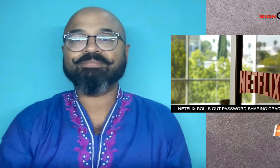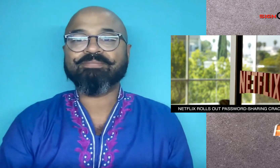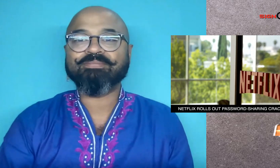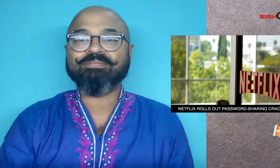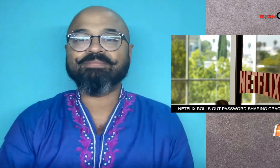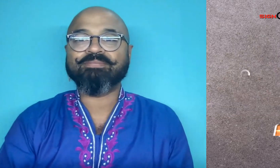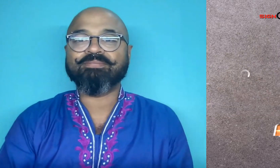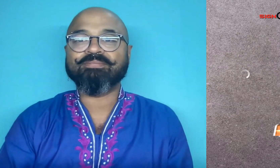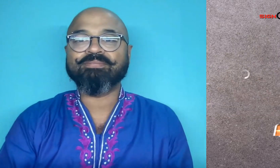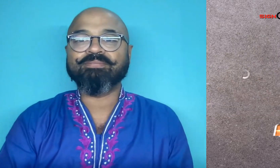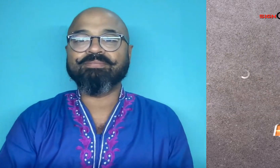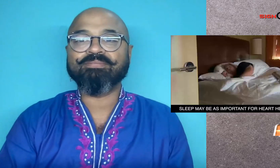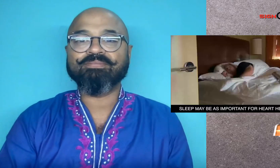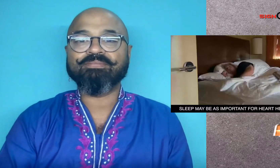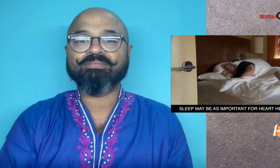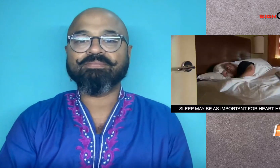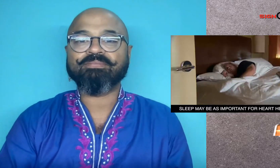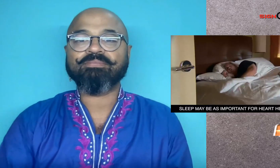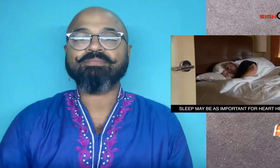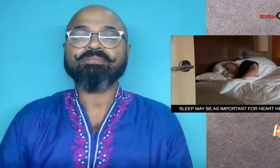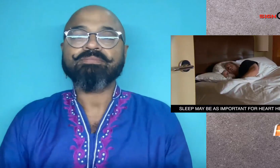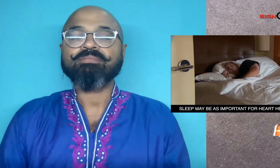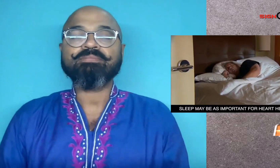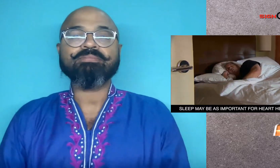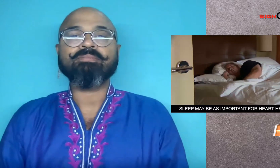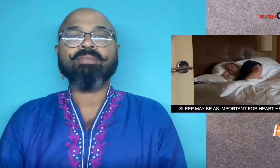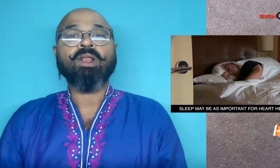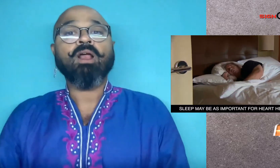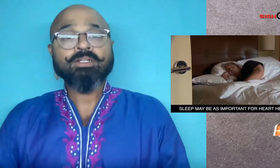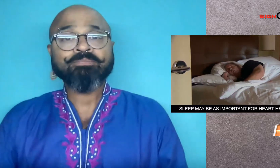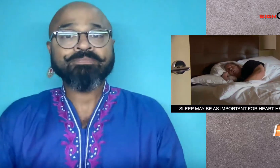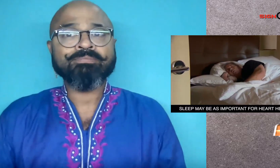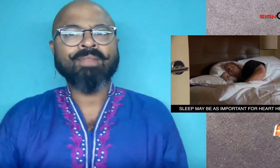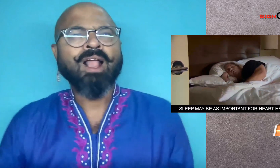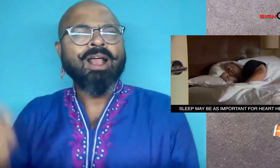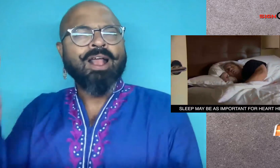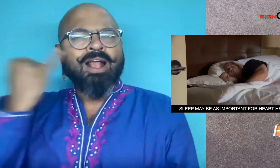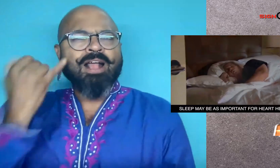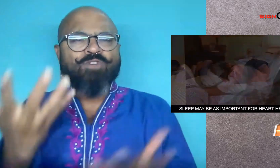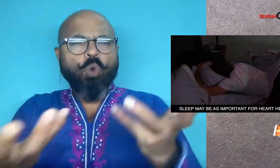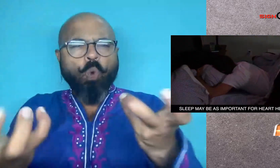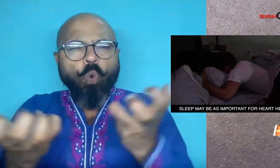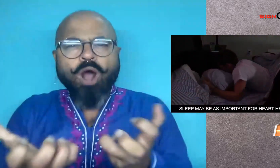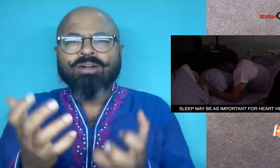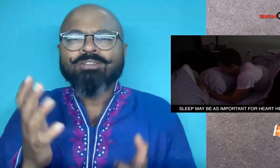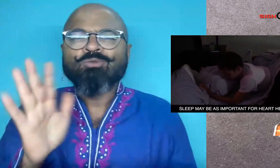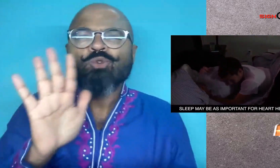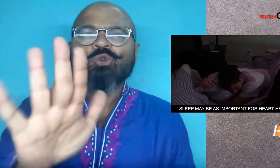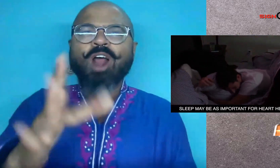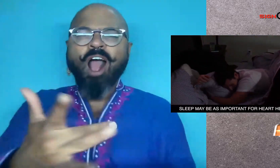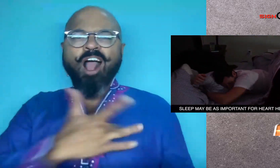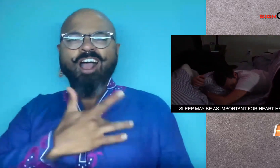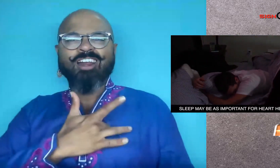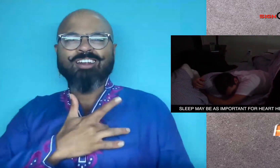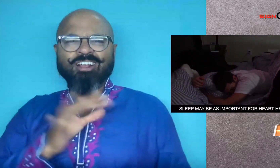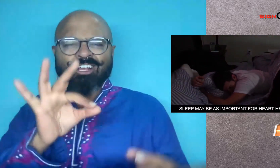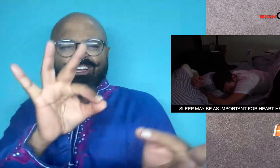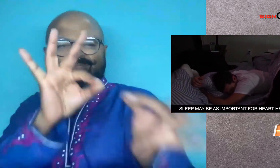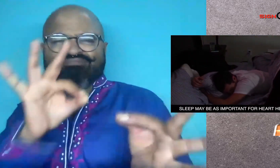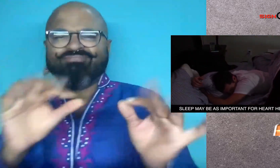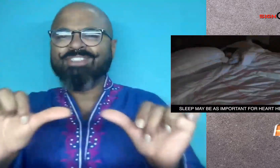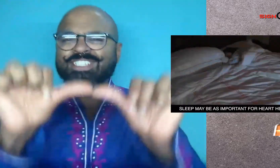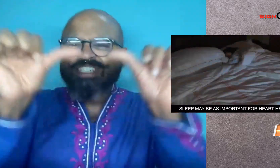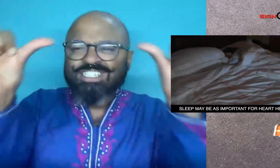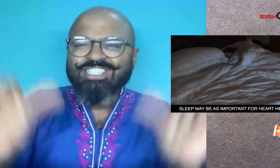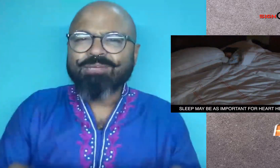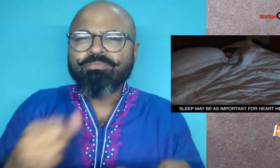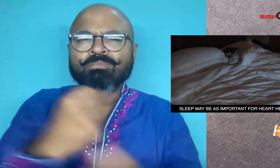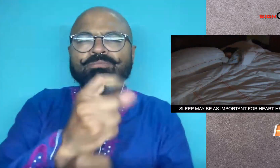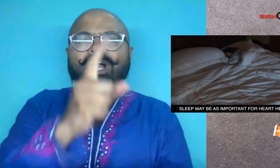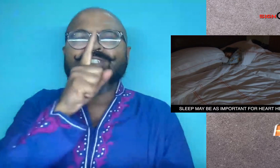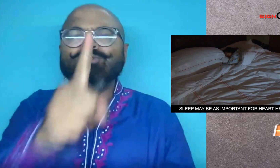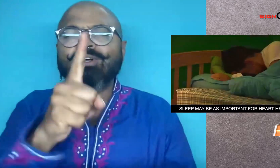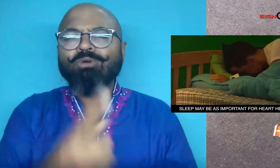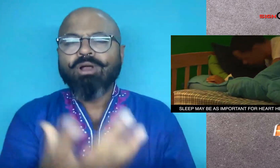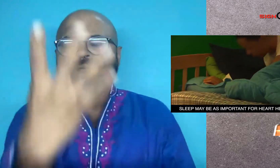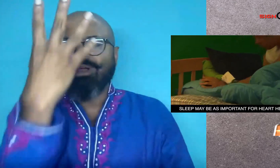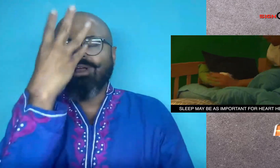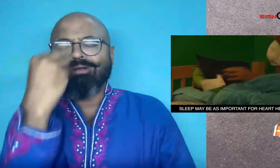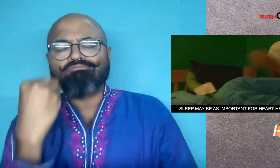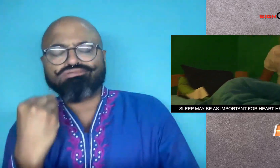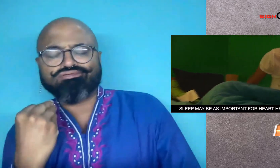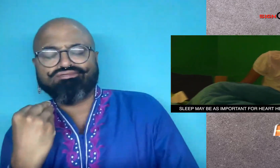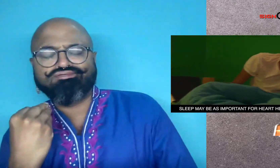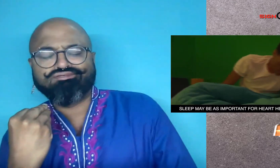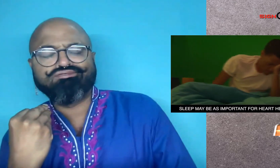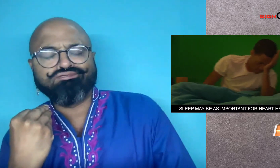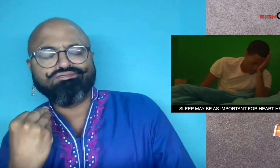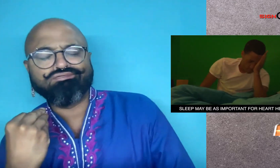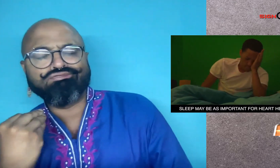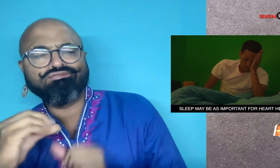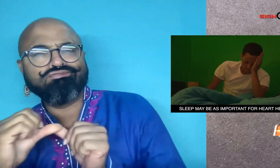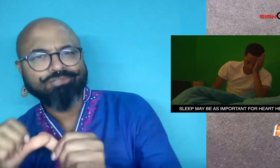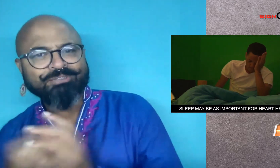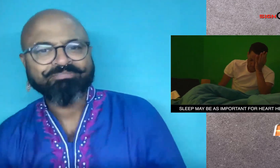three-dollars -- if you want to keep your heart in tip-top